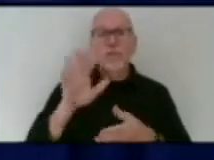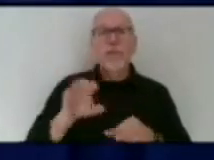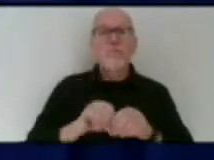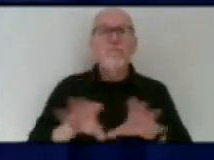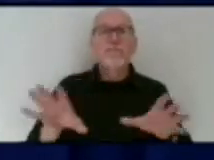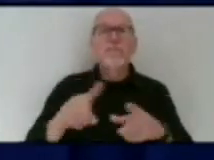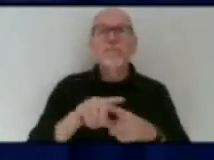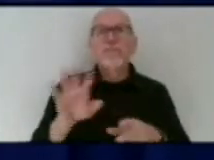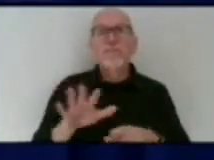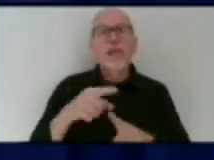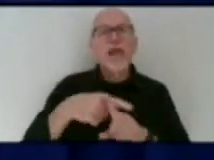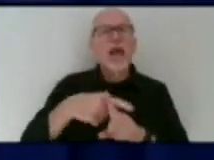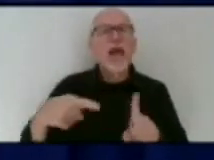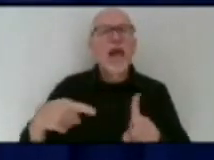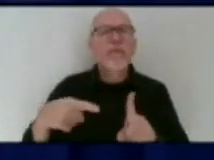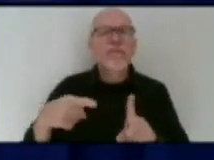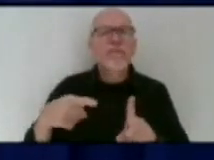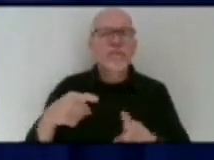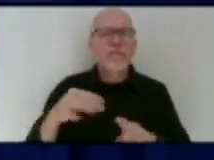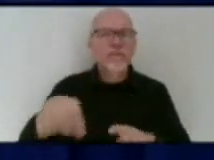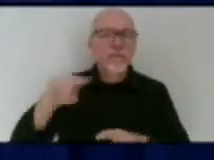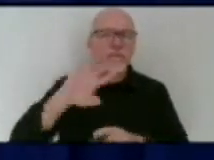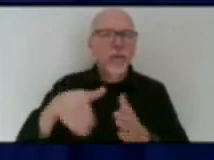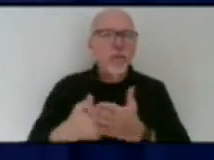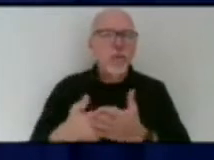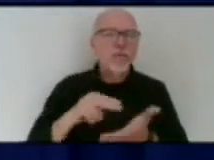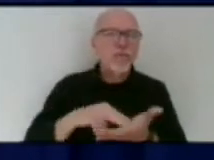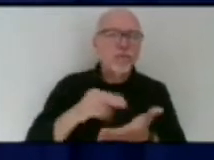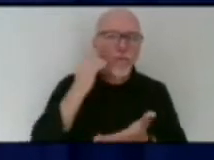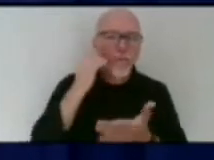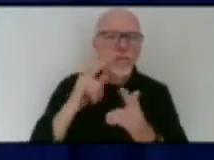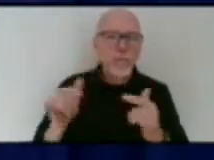half of our long term care facilities. We anticipate them being in the